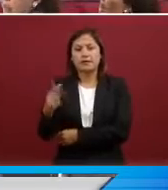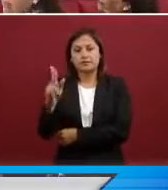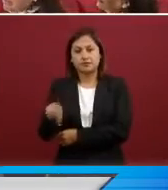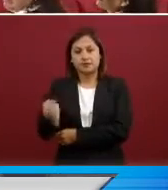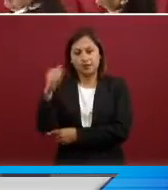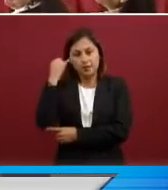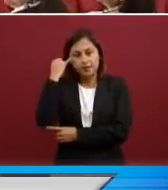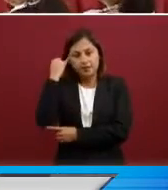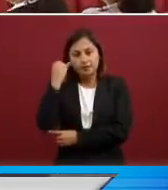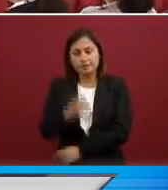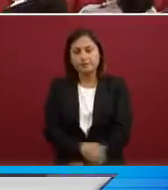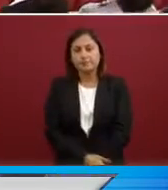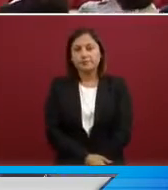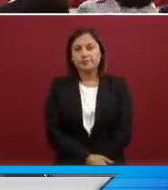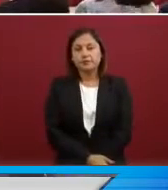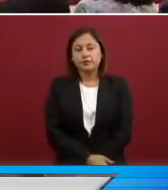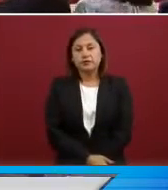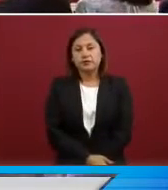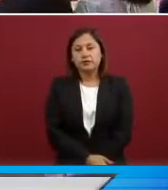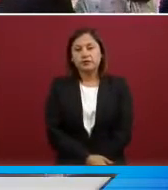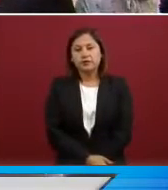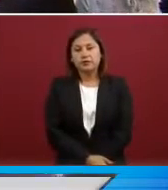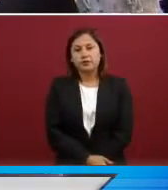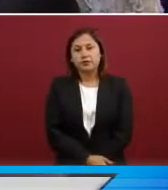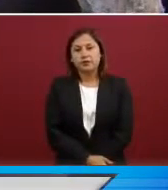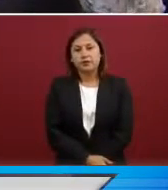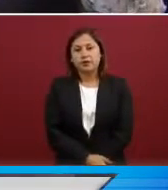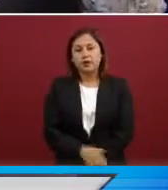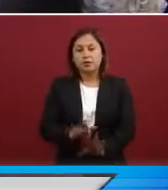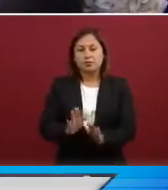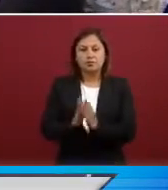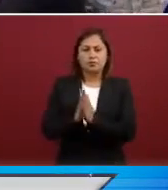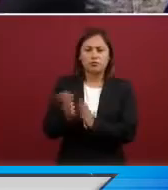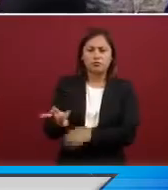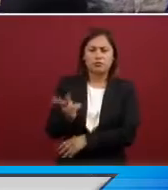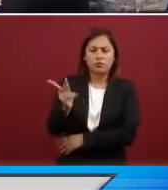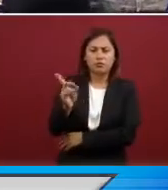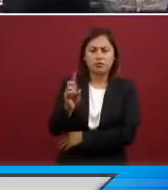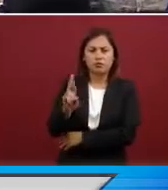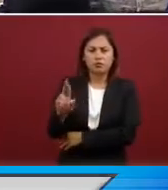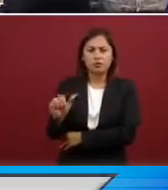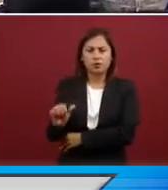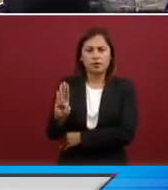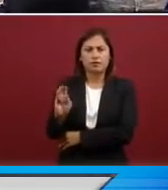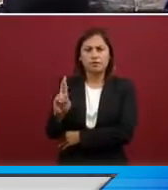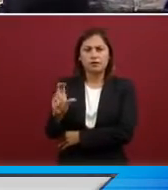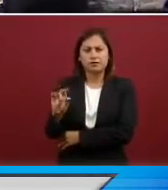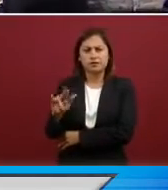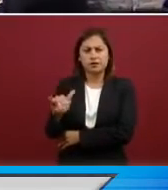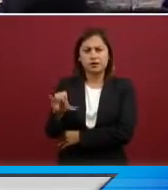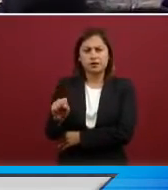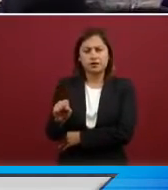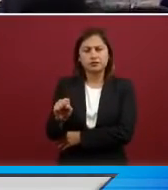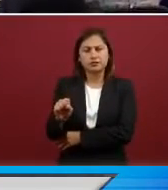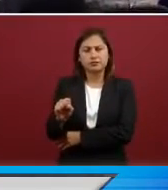Diesel brand ORSAN at 20.83 LP Gas on cylinders brand ROJAS at 13.64 per kilogram